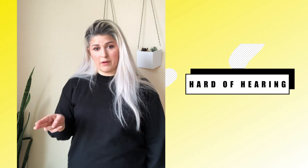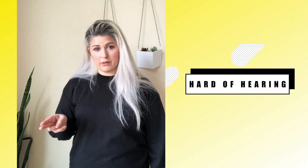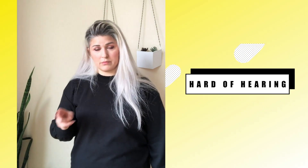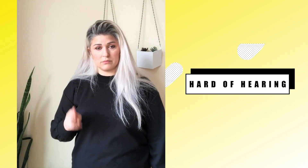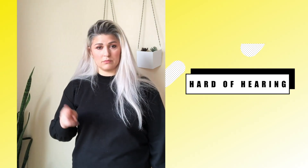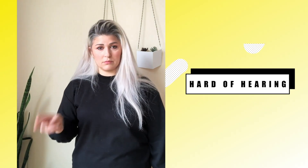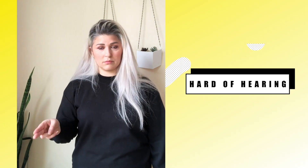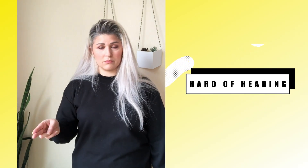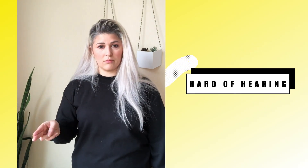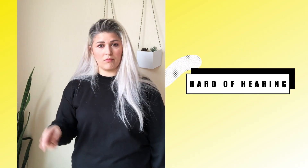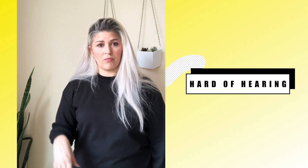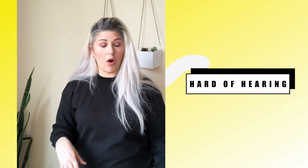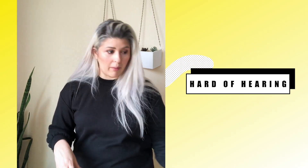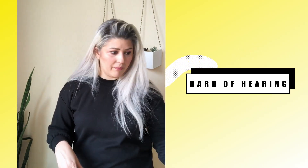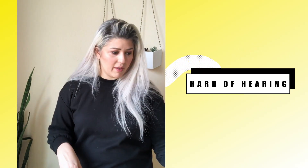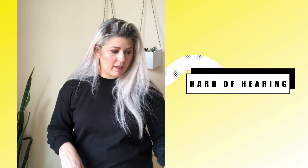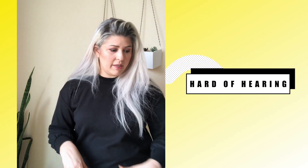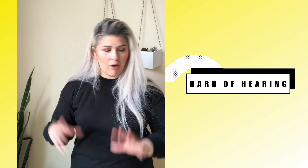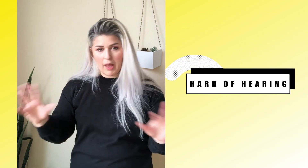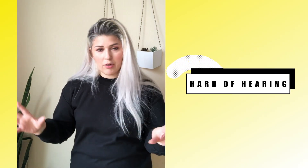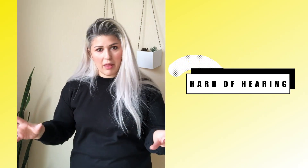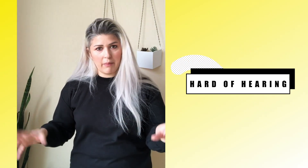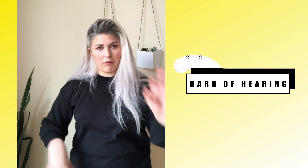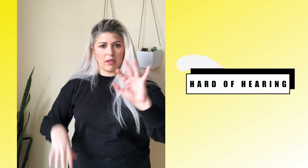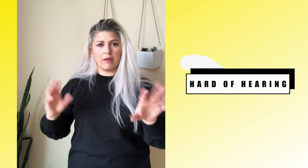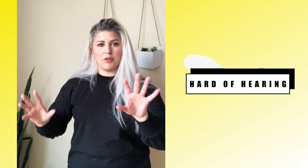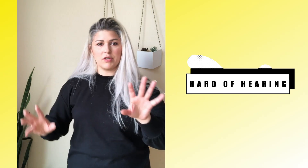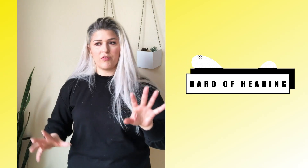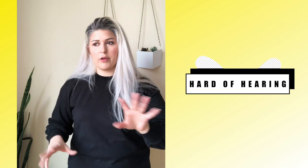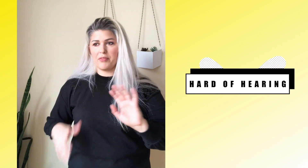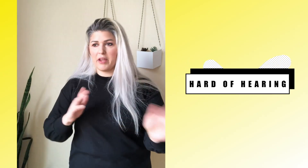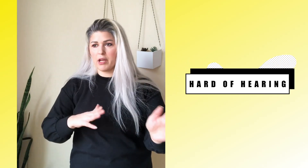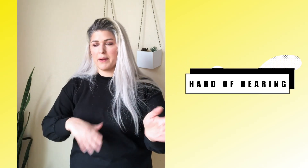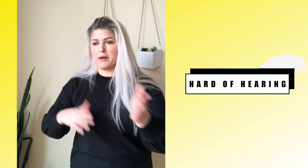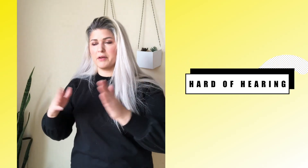Part of all right. Now I know that I made it really confusing for you about the hearing impaired